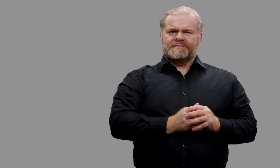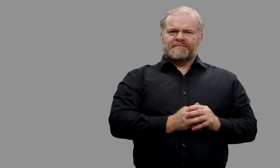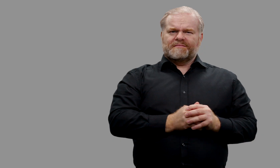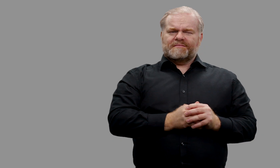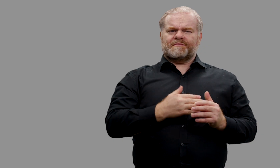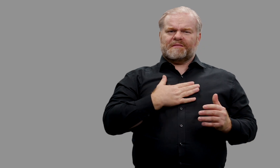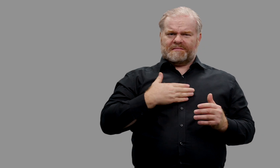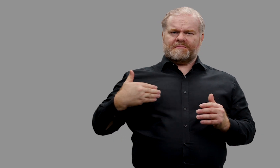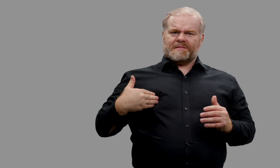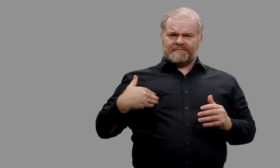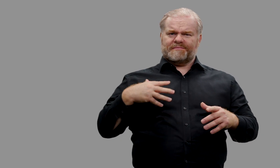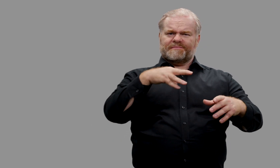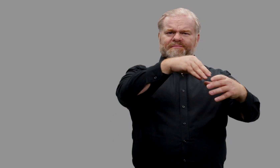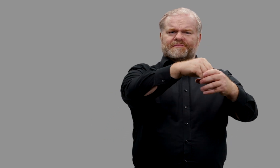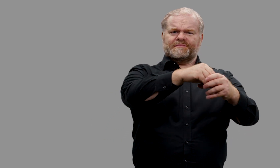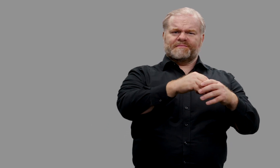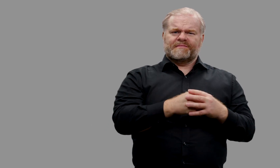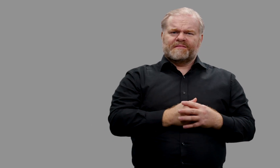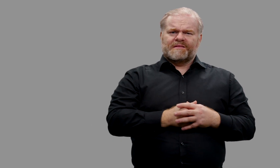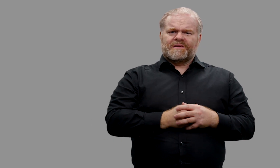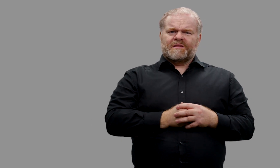And my husband was one of them.